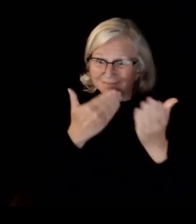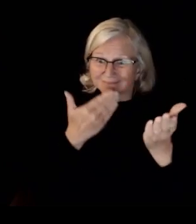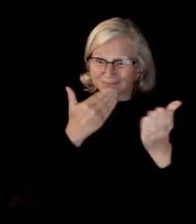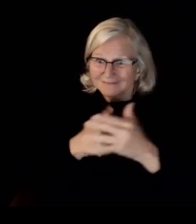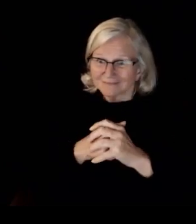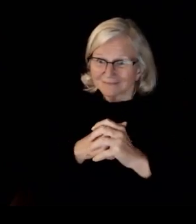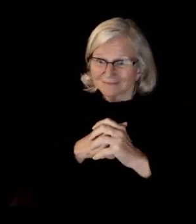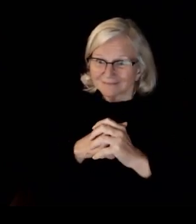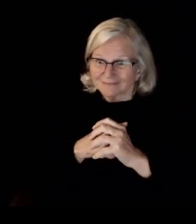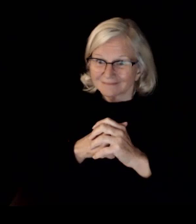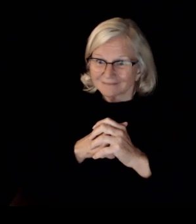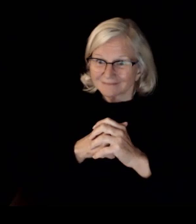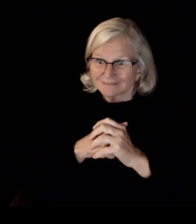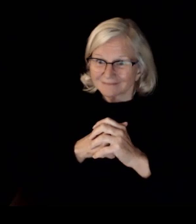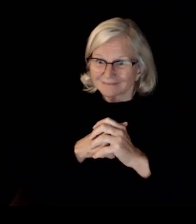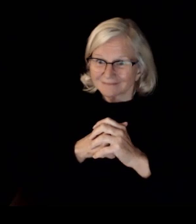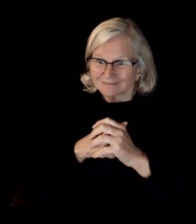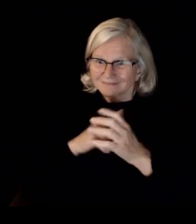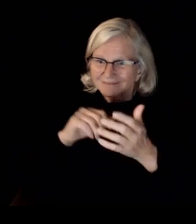Megan Pioneer Press. Chris?